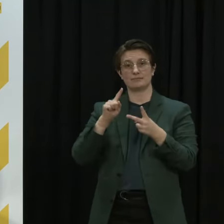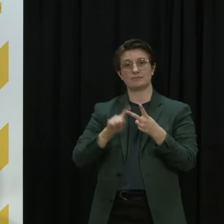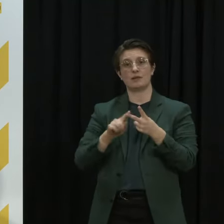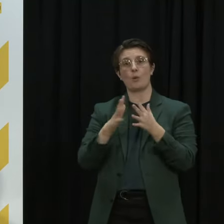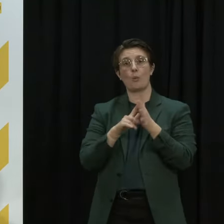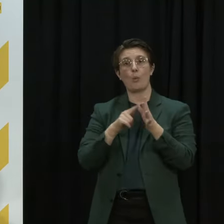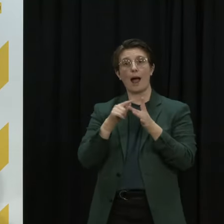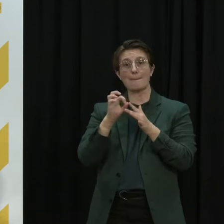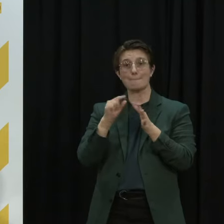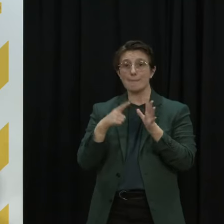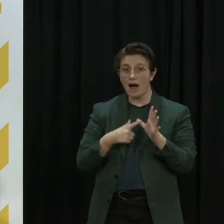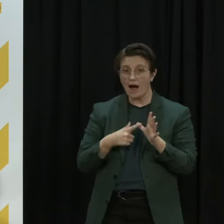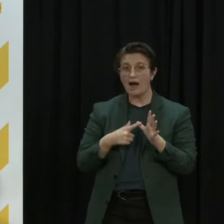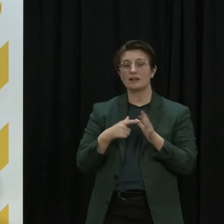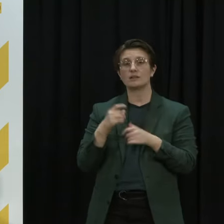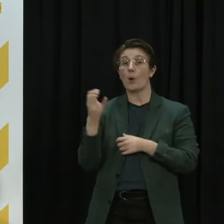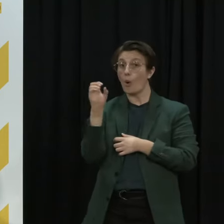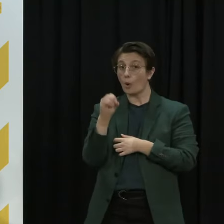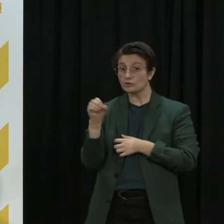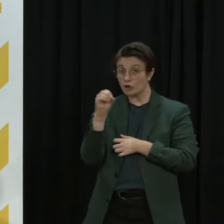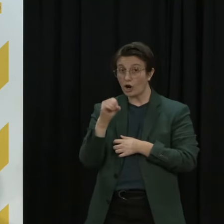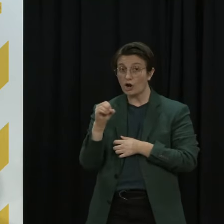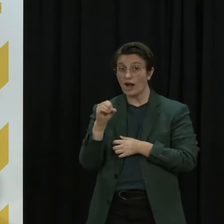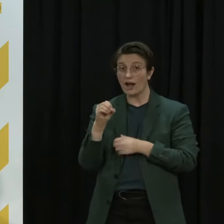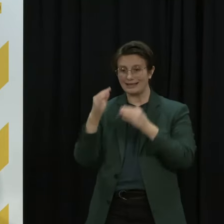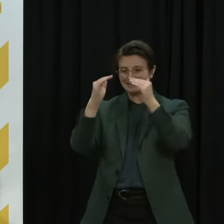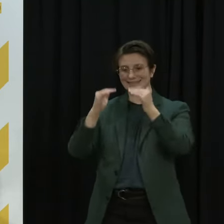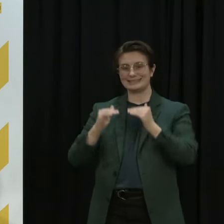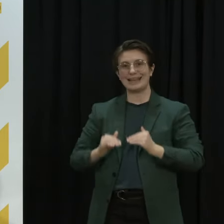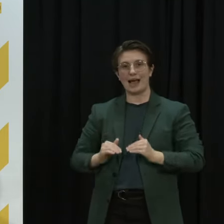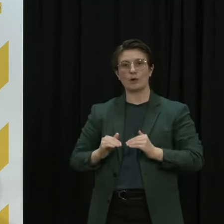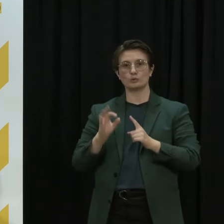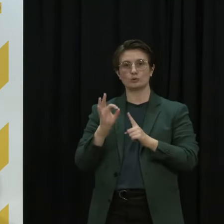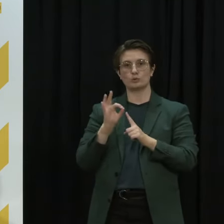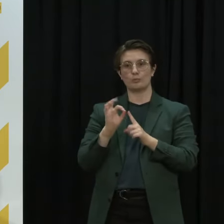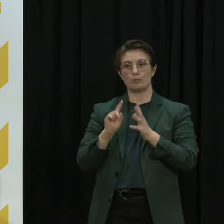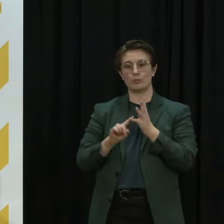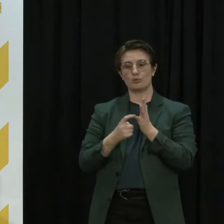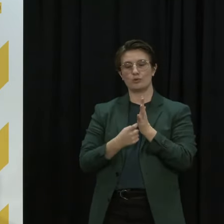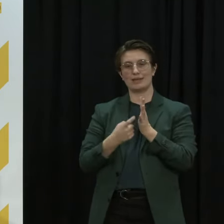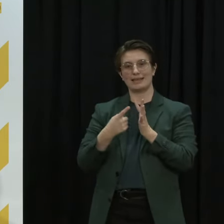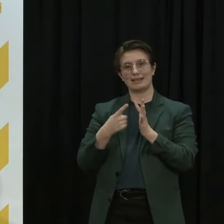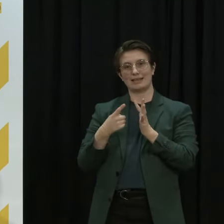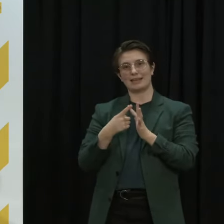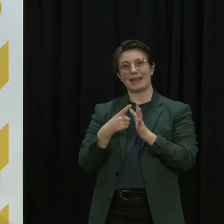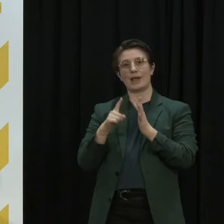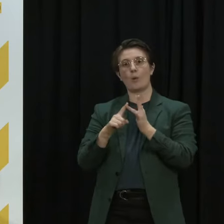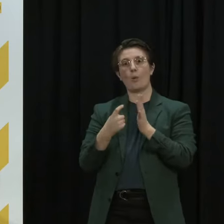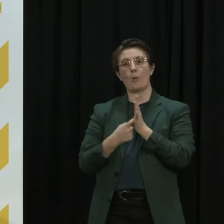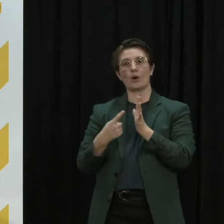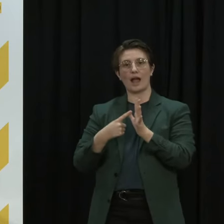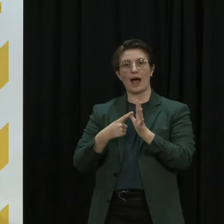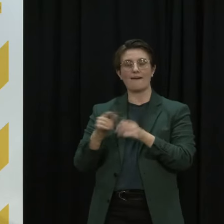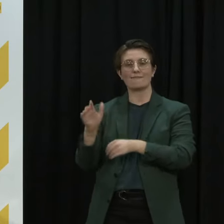The extension will cover the Waitomo district.